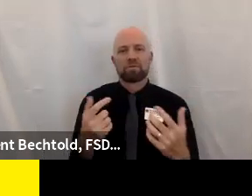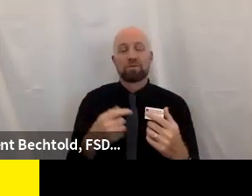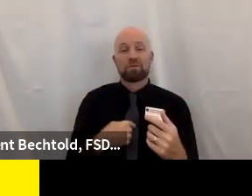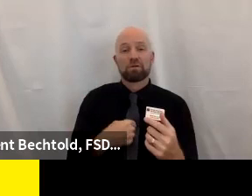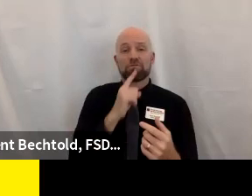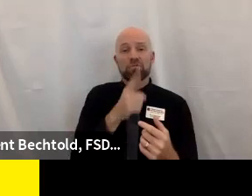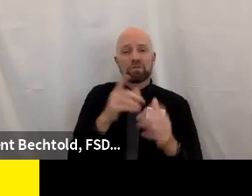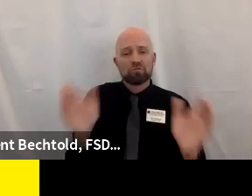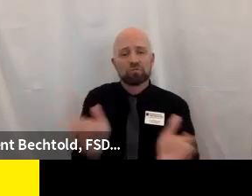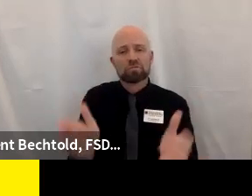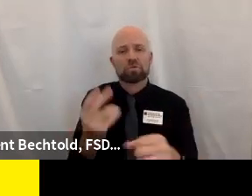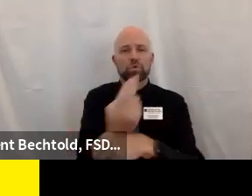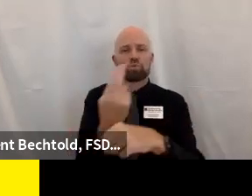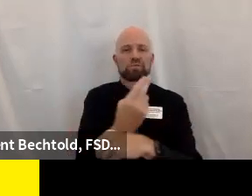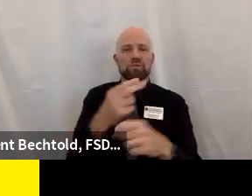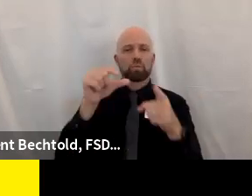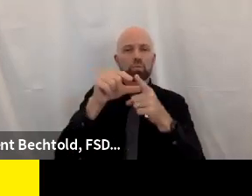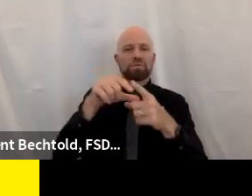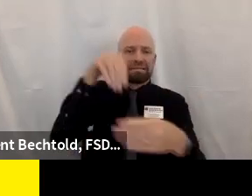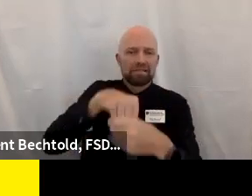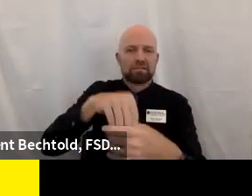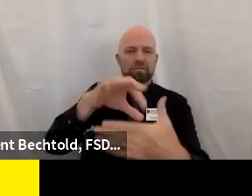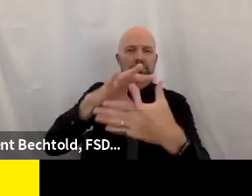It's really important to practice that initial vocabulary, the sight words,